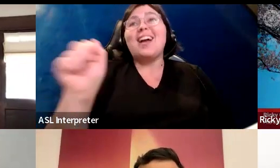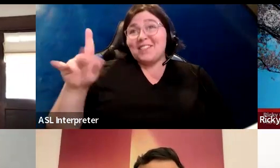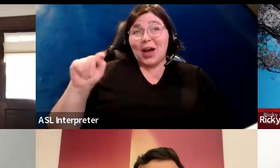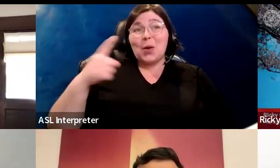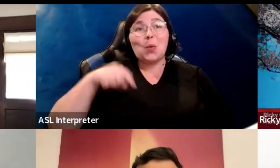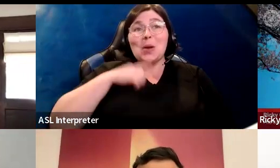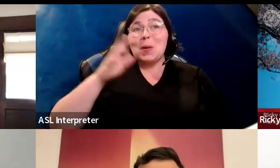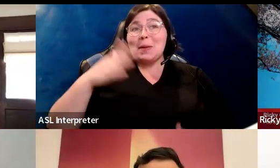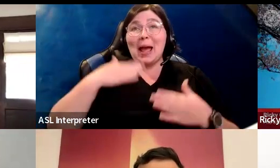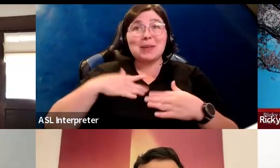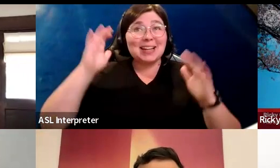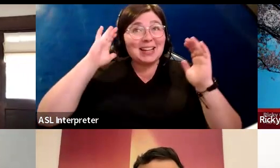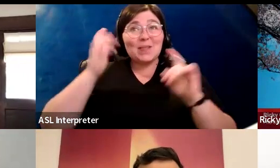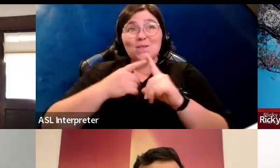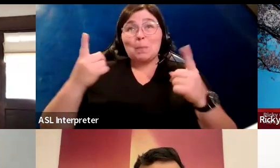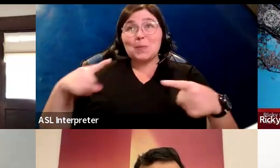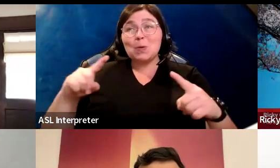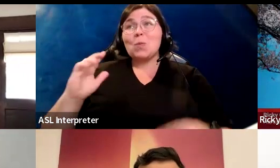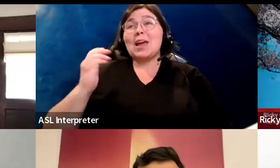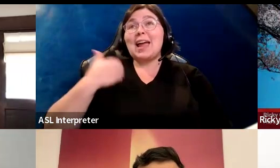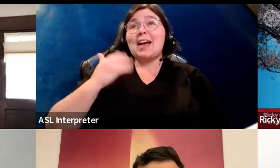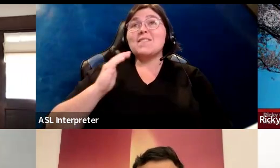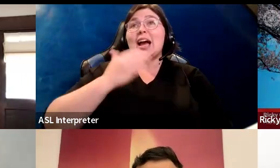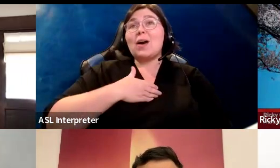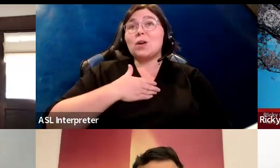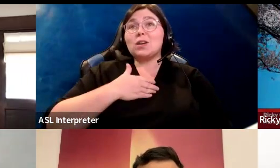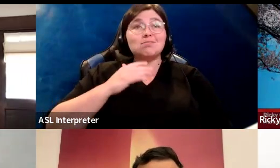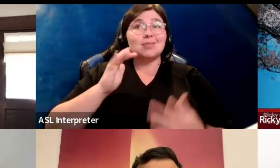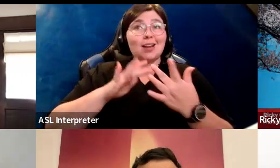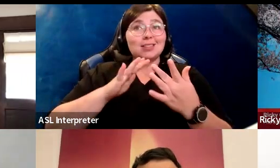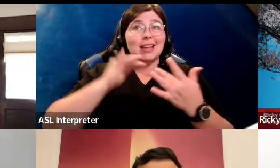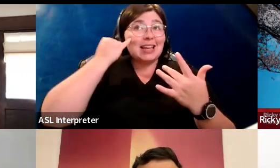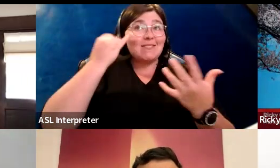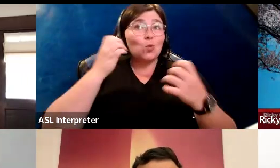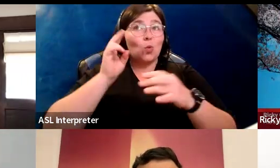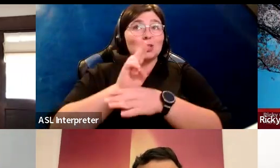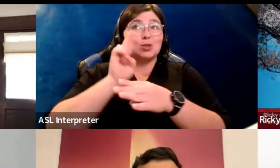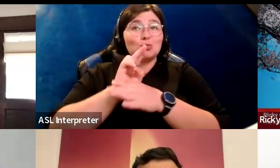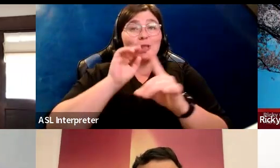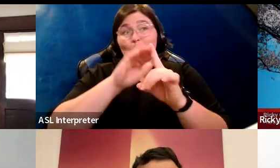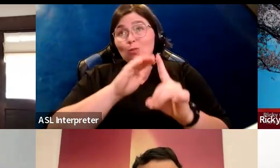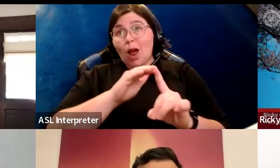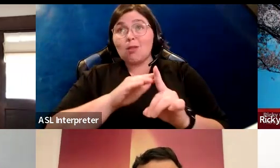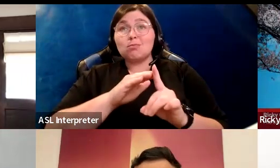You have our contacts. If you want to use the prompts and adopt them and let